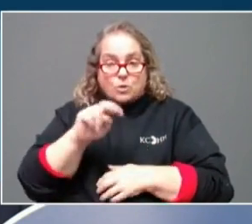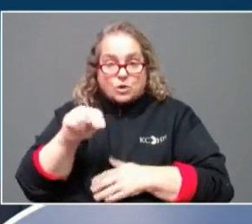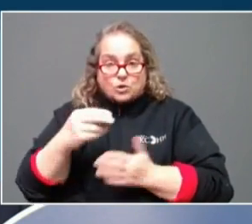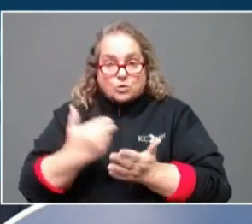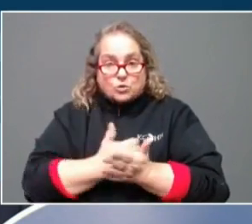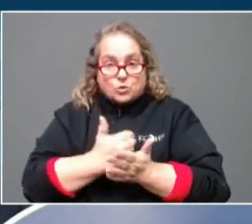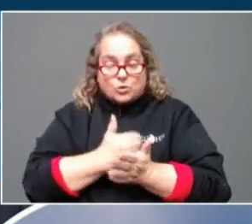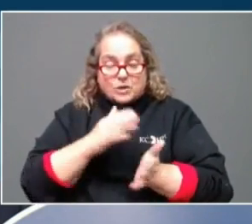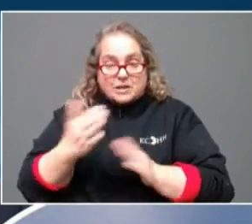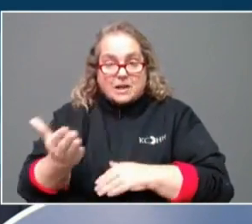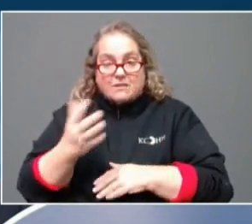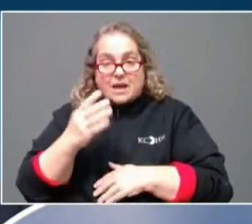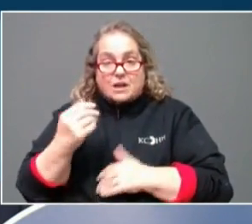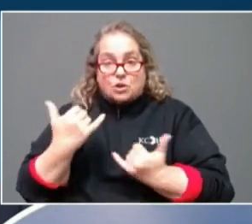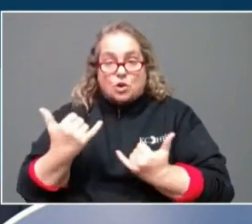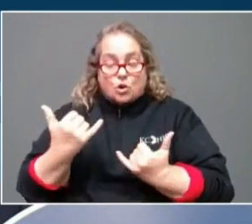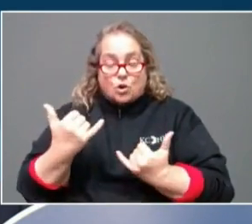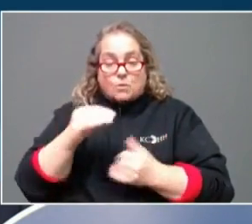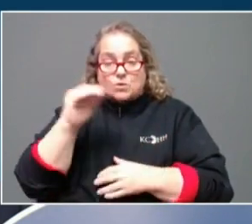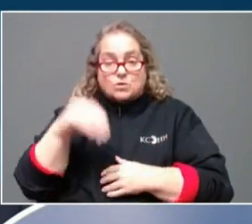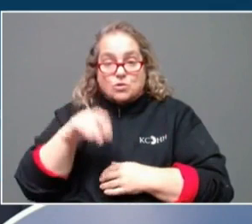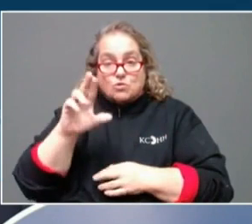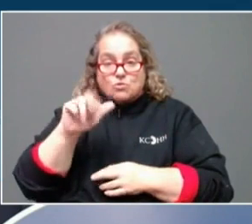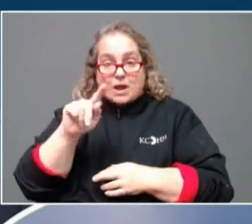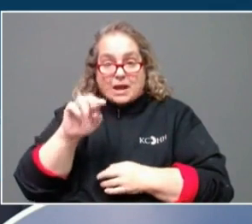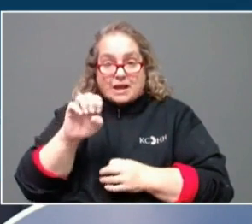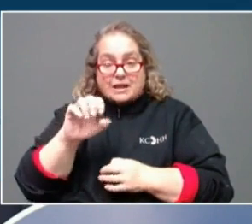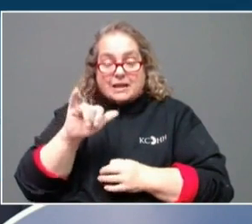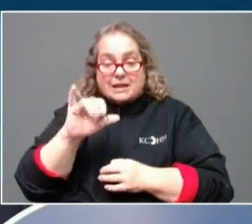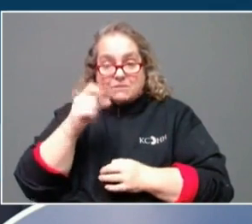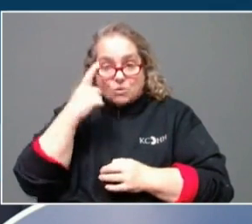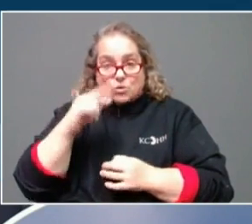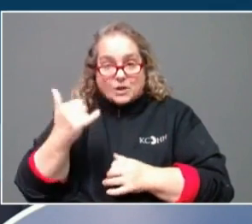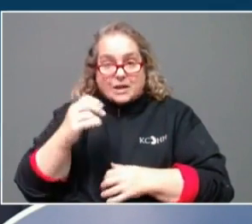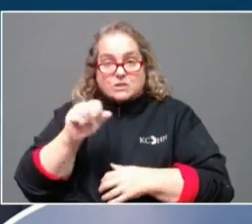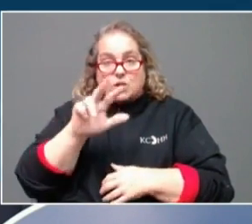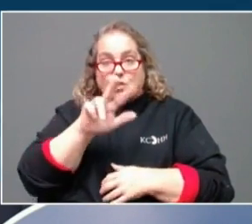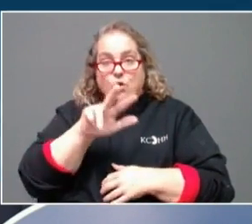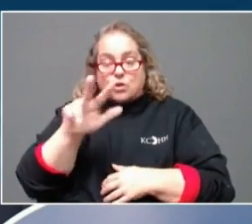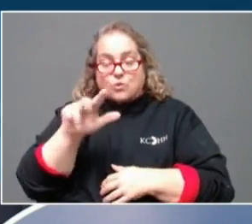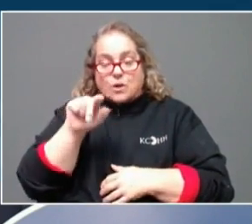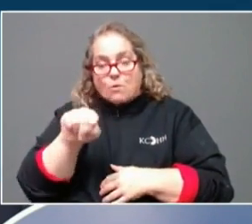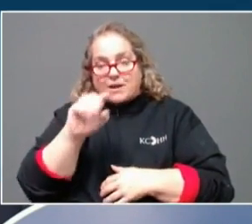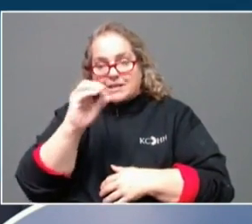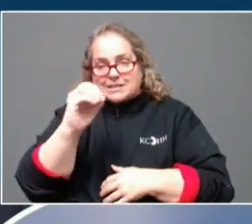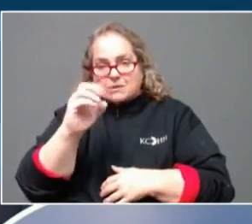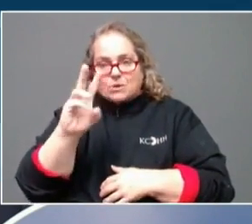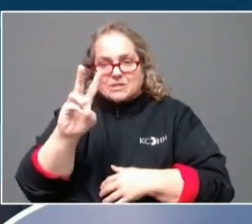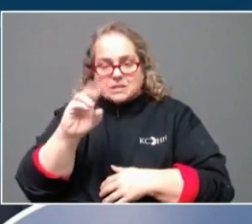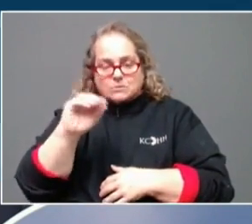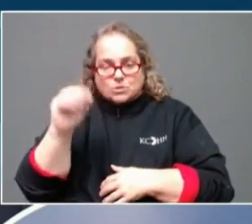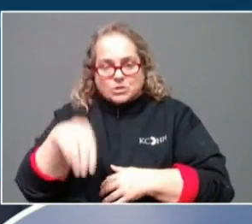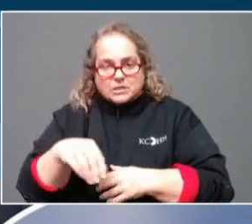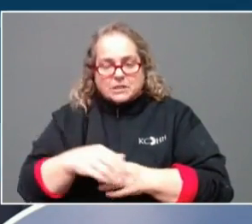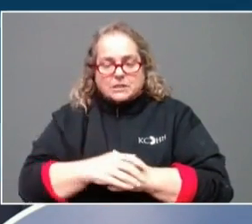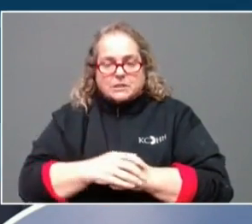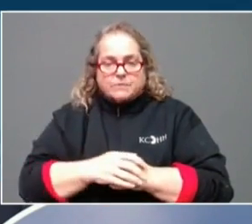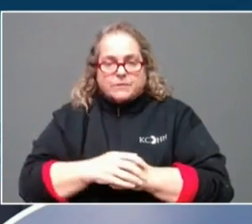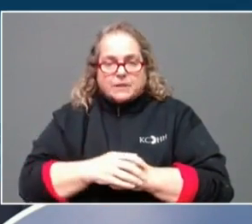the current positivity rate for today is 33.06 and out of those 22 deaths,